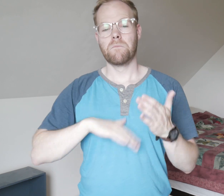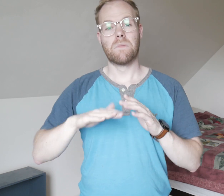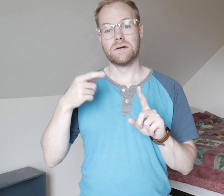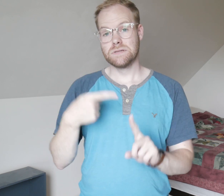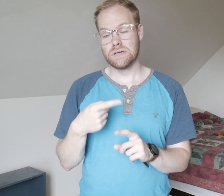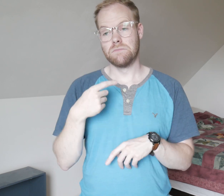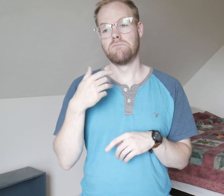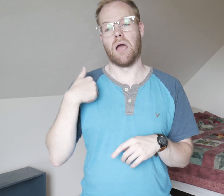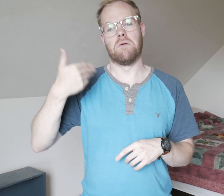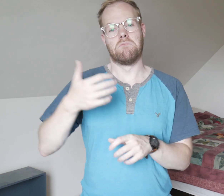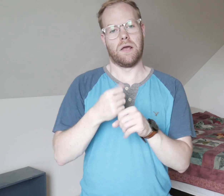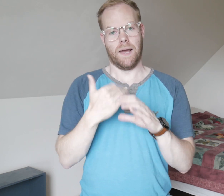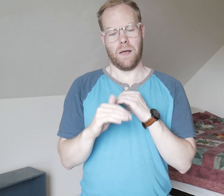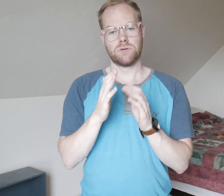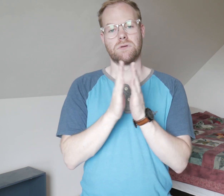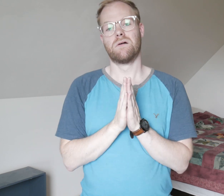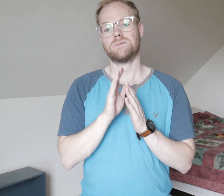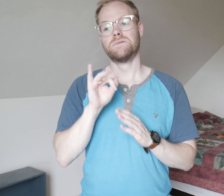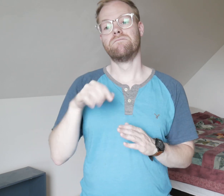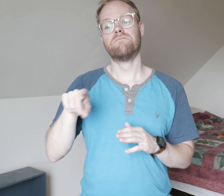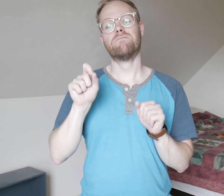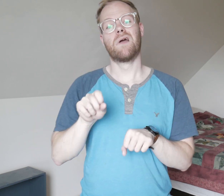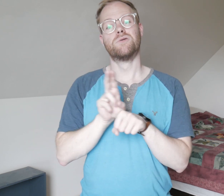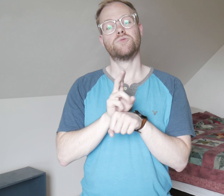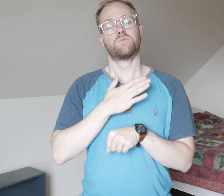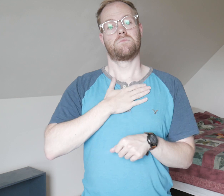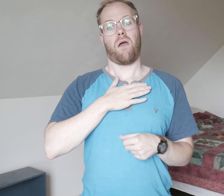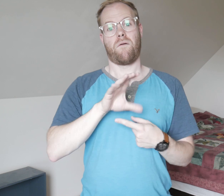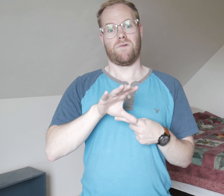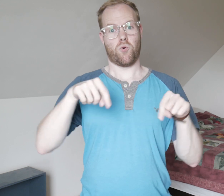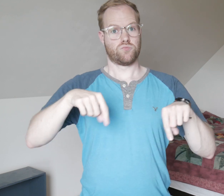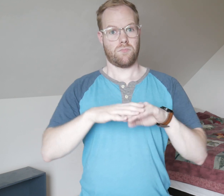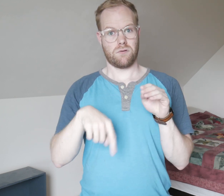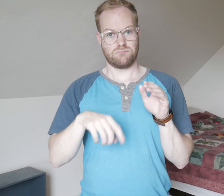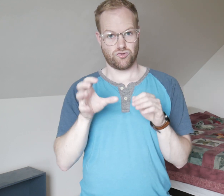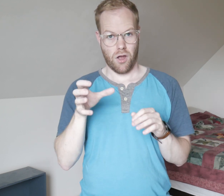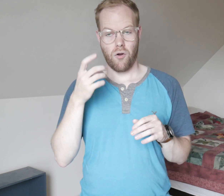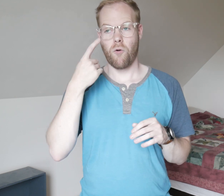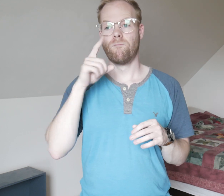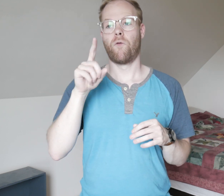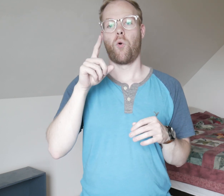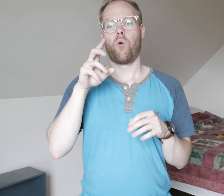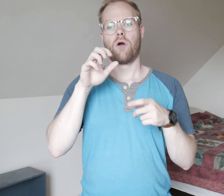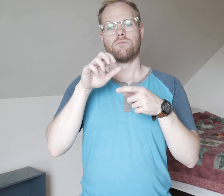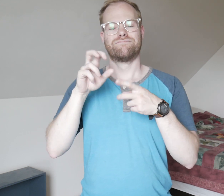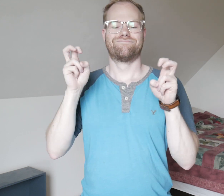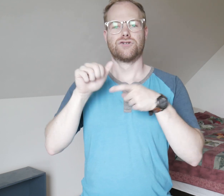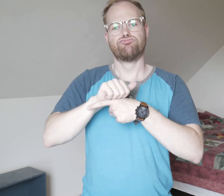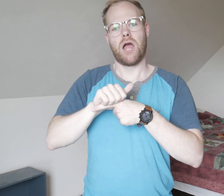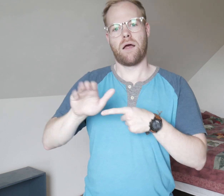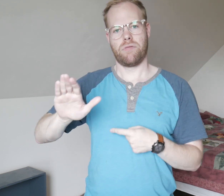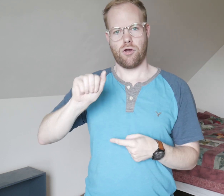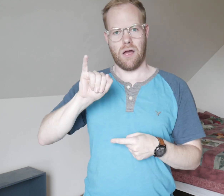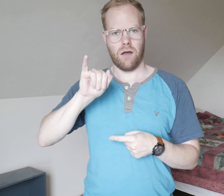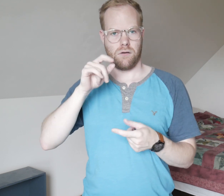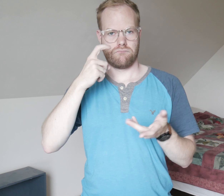Basically, I’ve been getting emails asking if the person can use my videos on this channel for training their AI